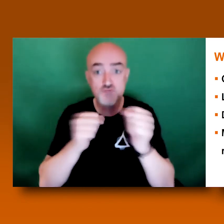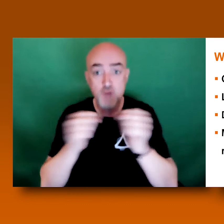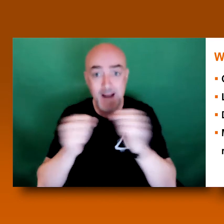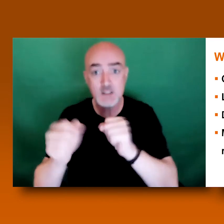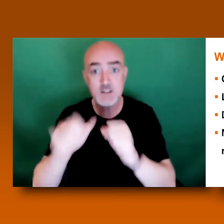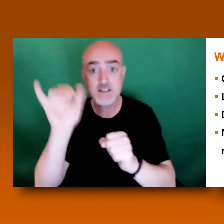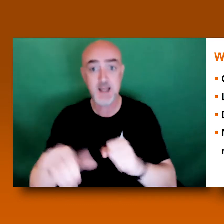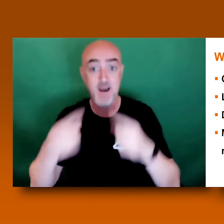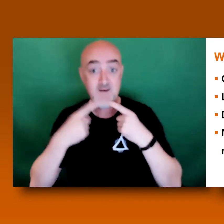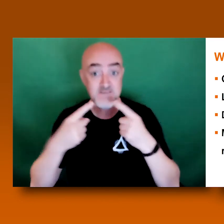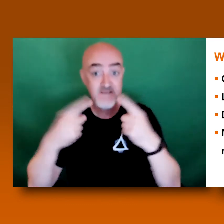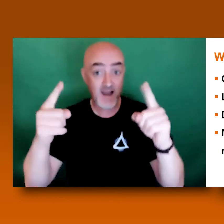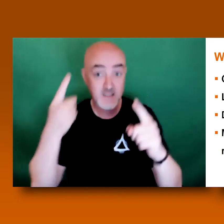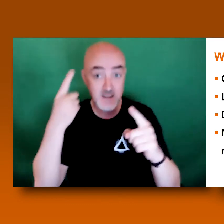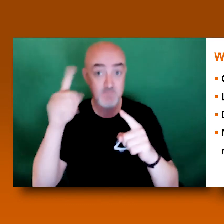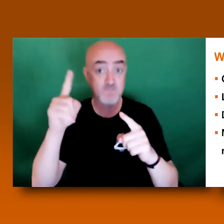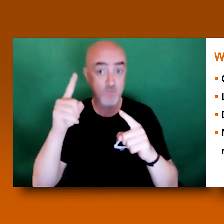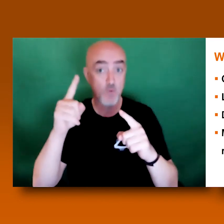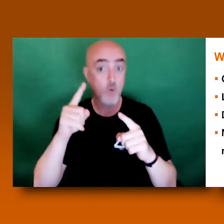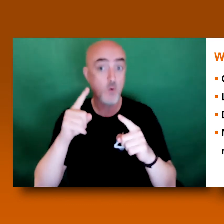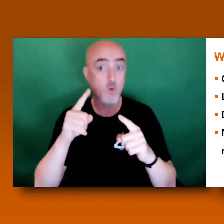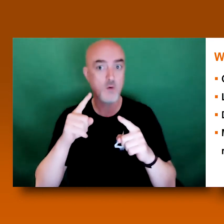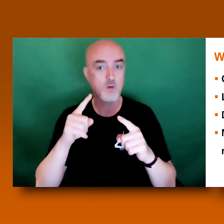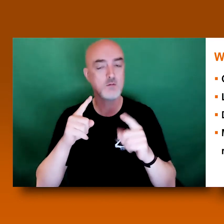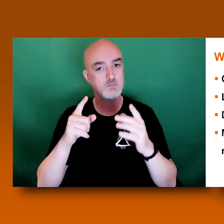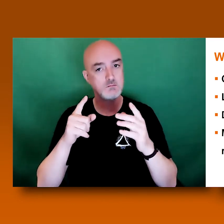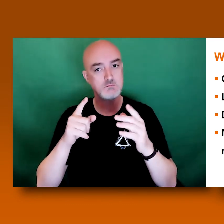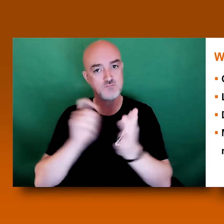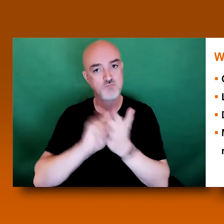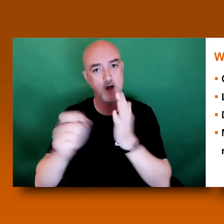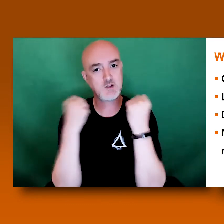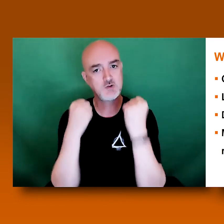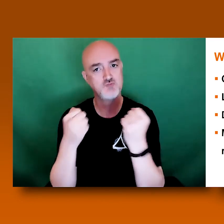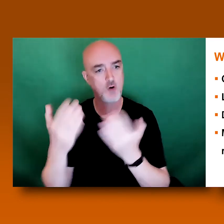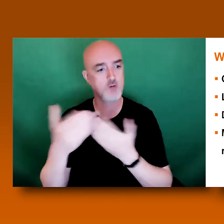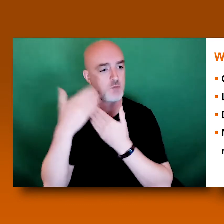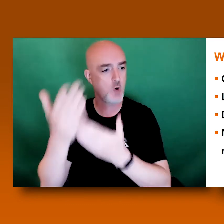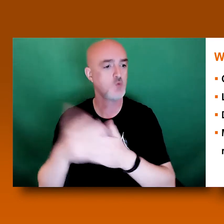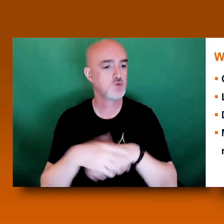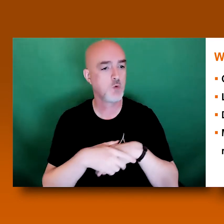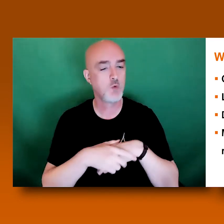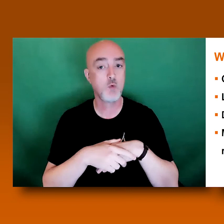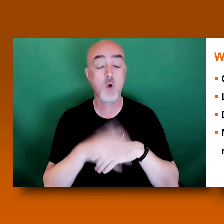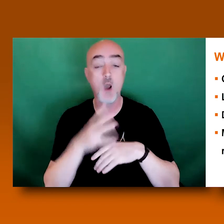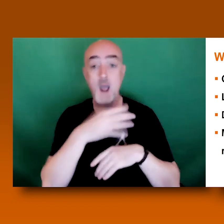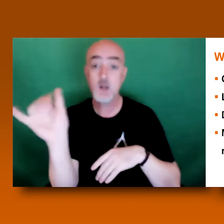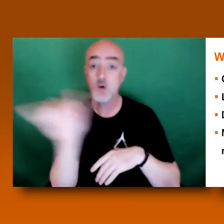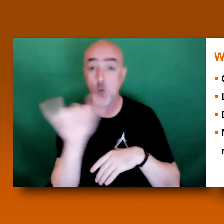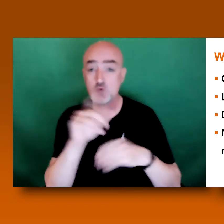We discover proposal writing strategies that help us build a robust proposal.